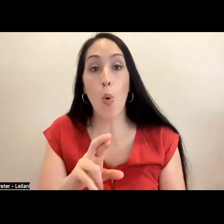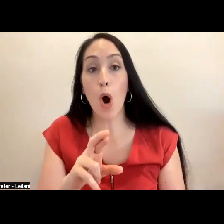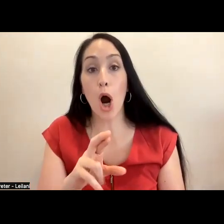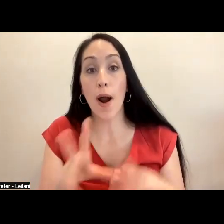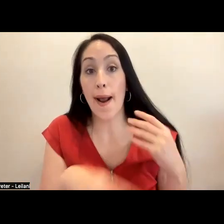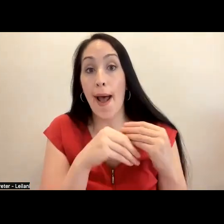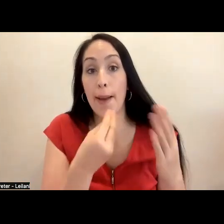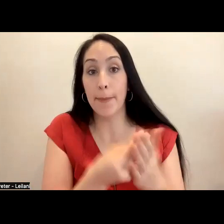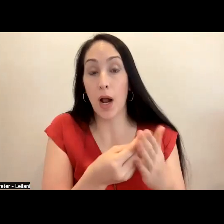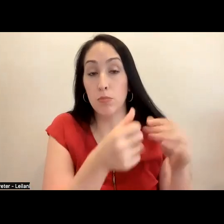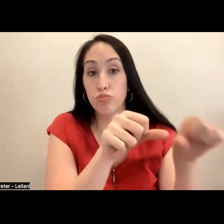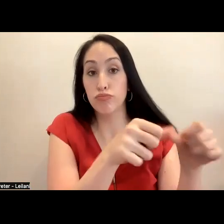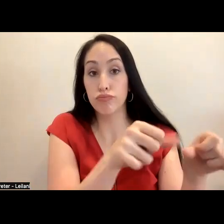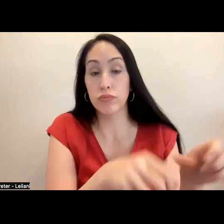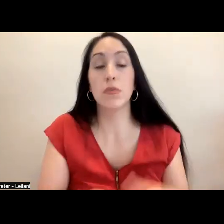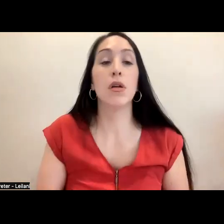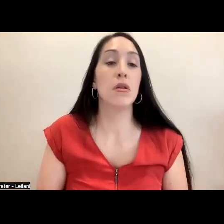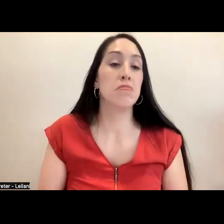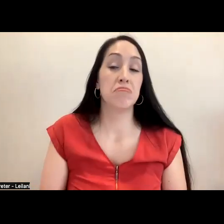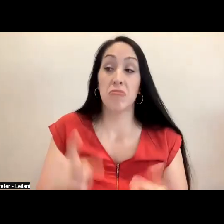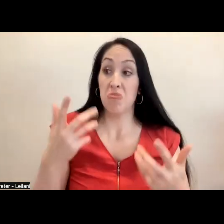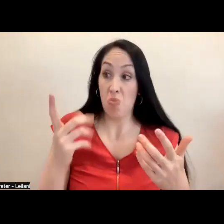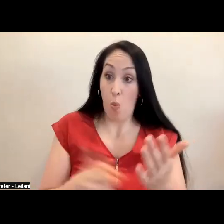the account is set up, you can withdraw at any time.